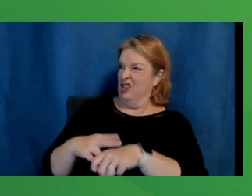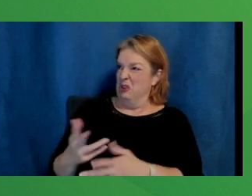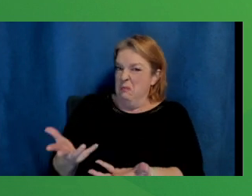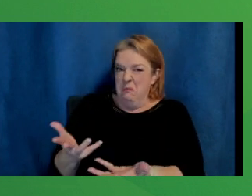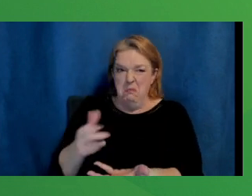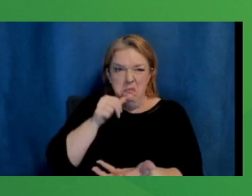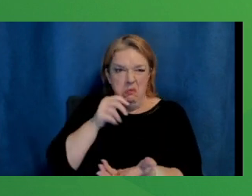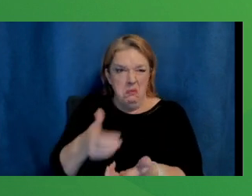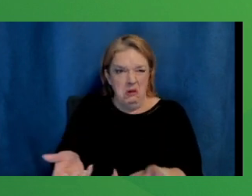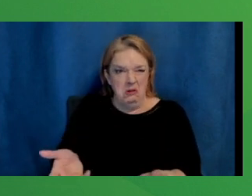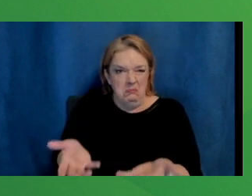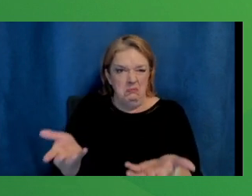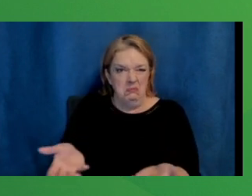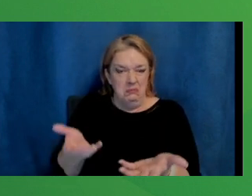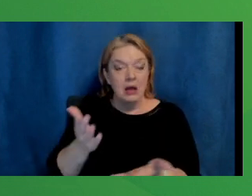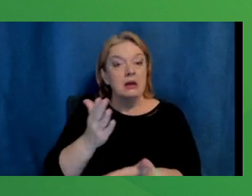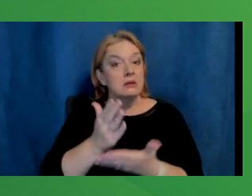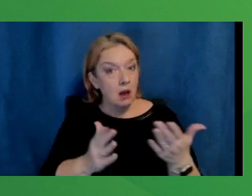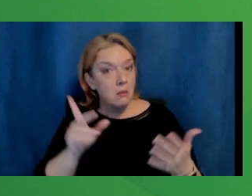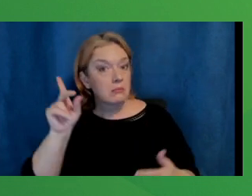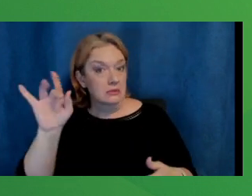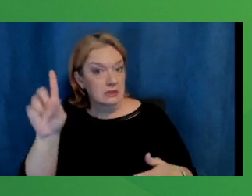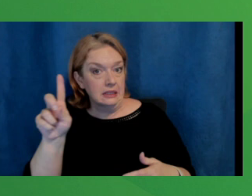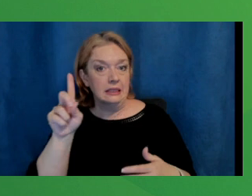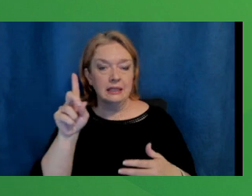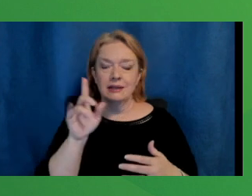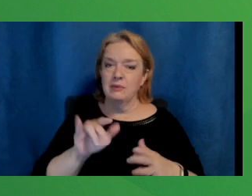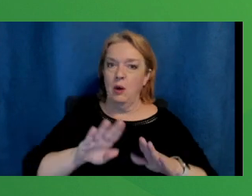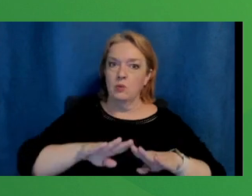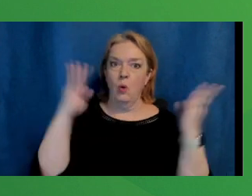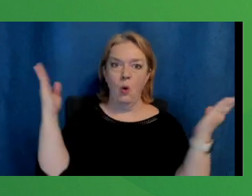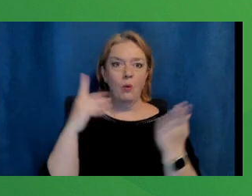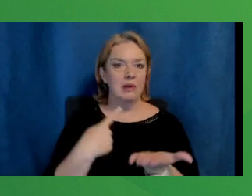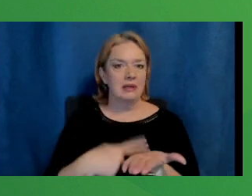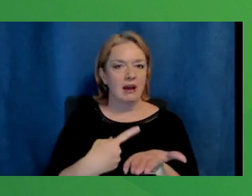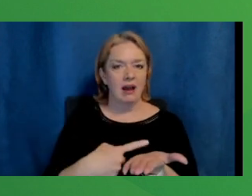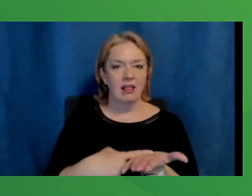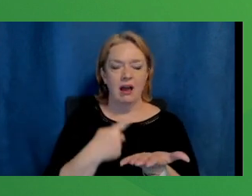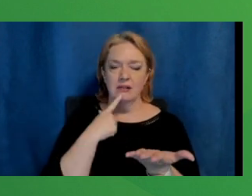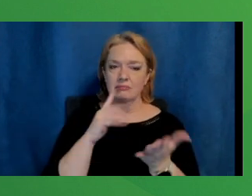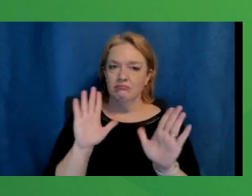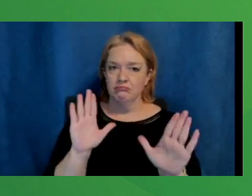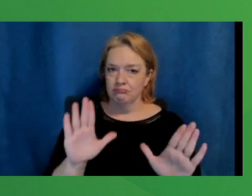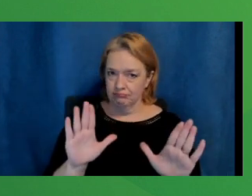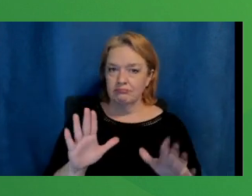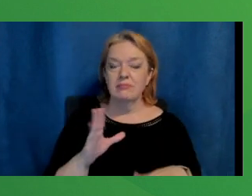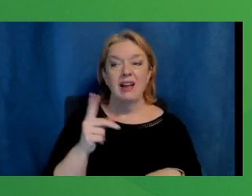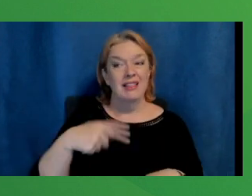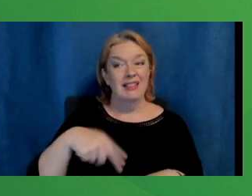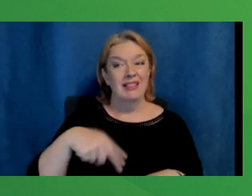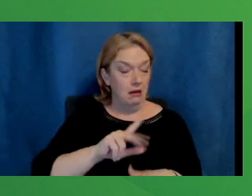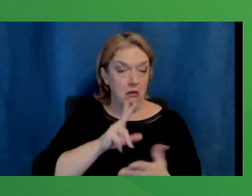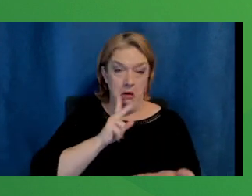that was a very open dialogue in our class, and they were, very honest about it. So, next slide.